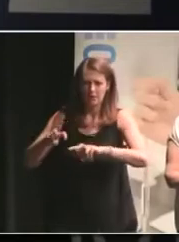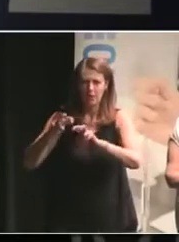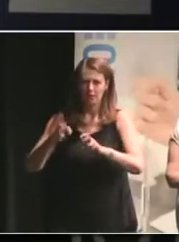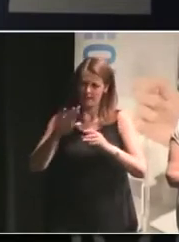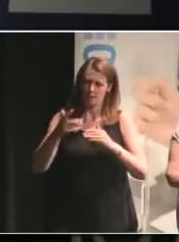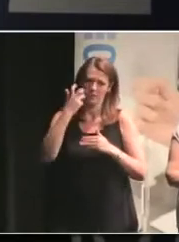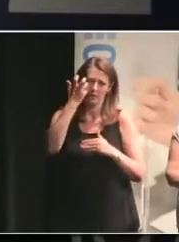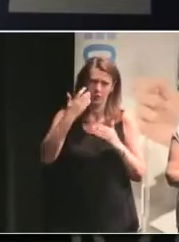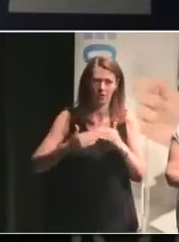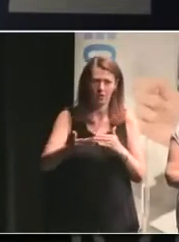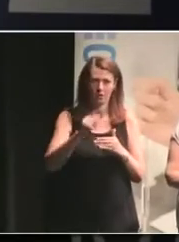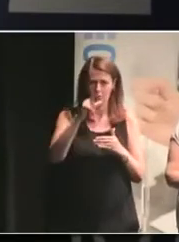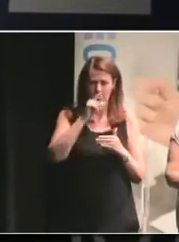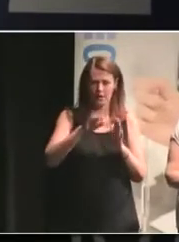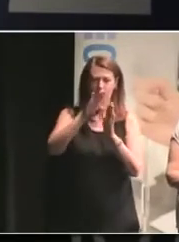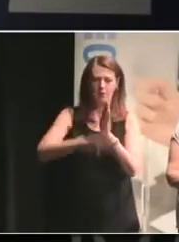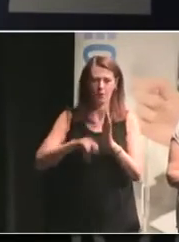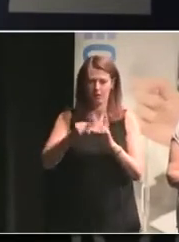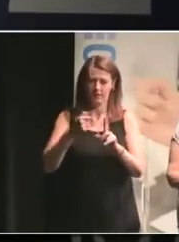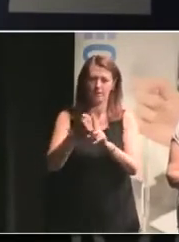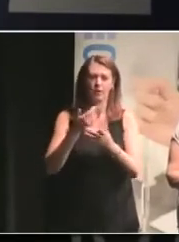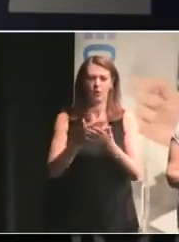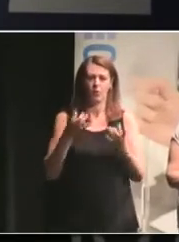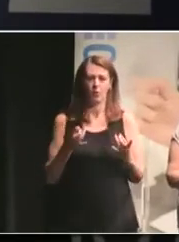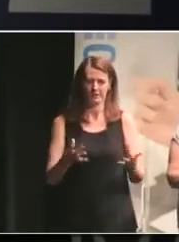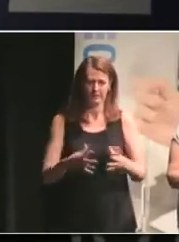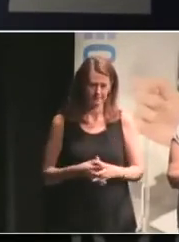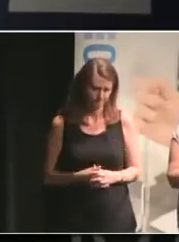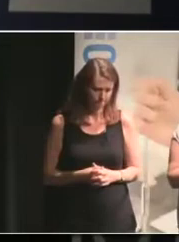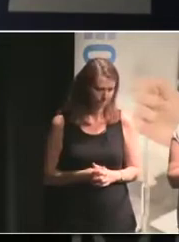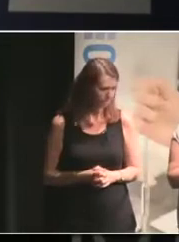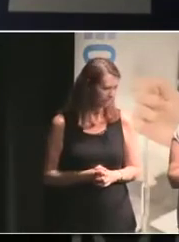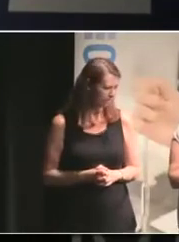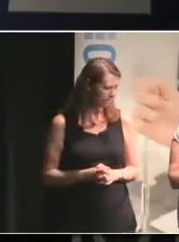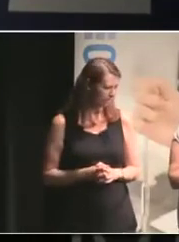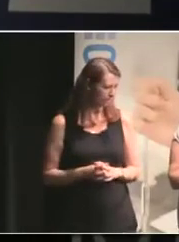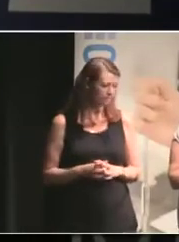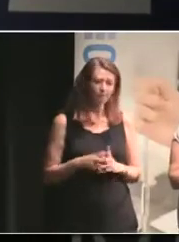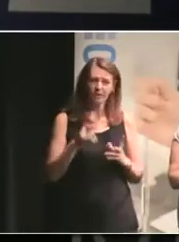future so that we remove these impacts from waste and it's something that we really need to pay